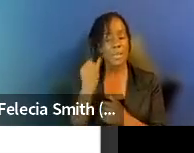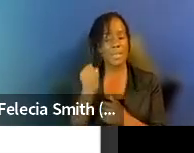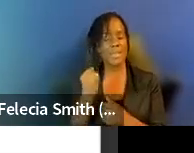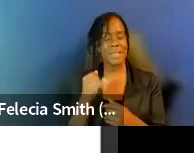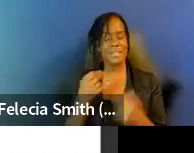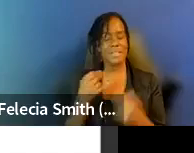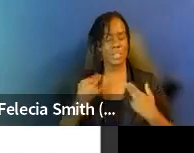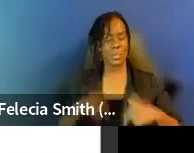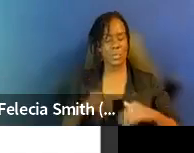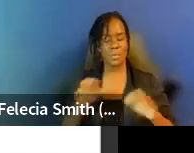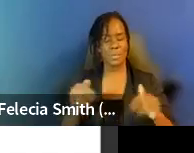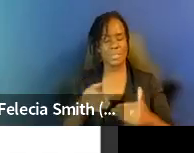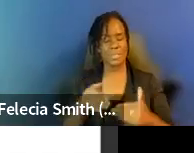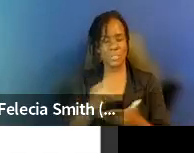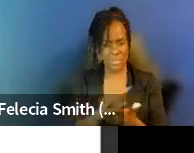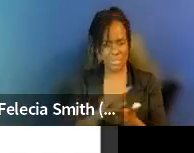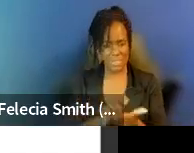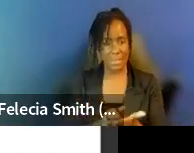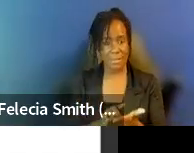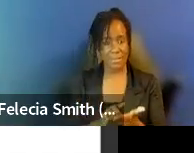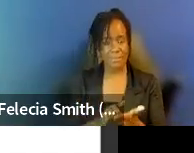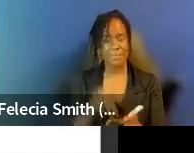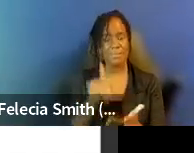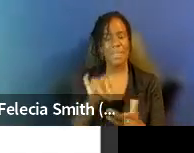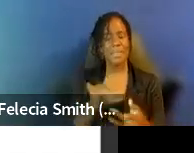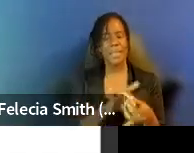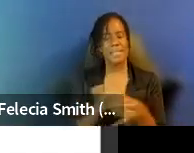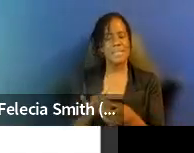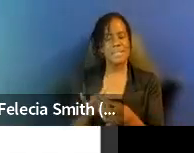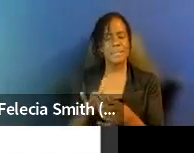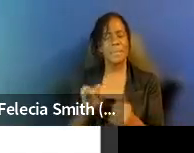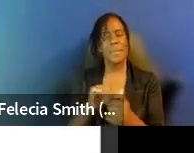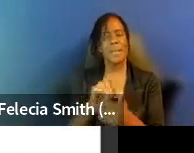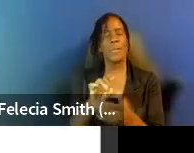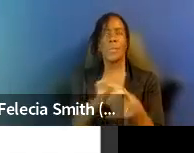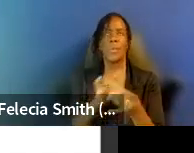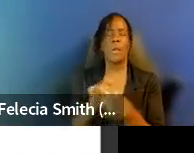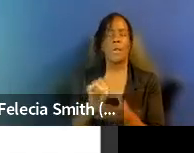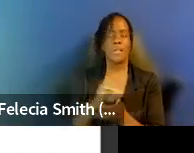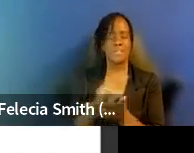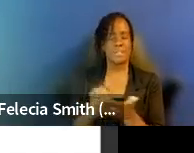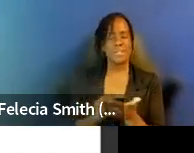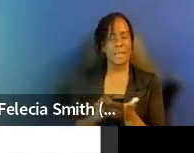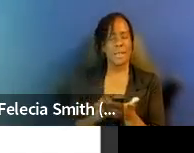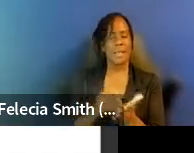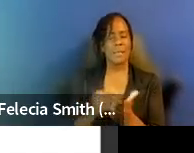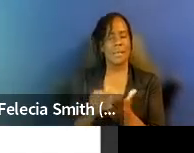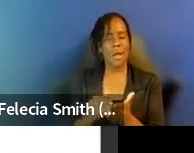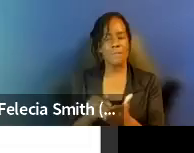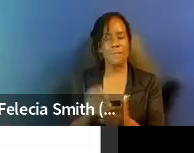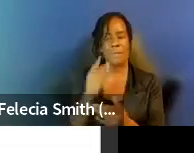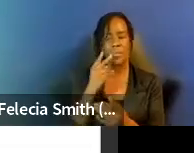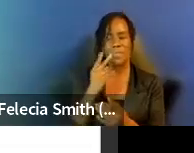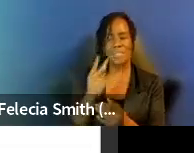make selections about what technologies we use to really make sure that we are choosing those systems where that has